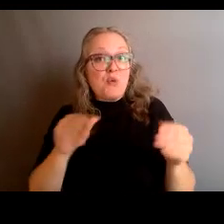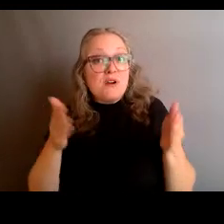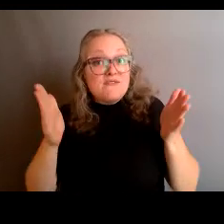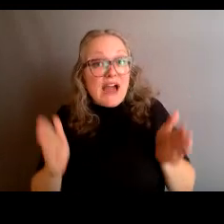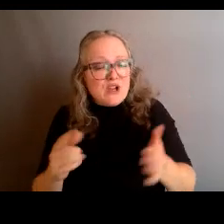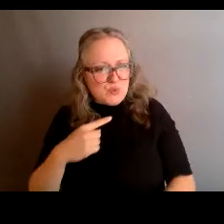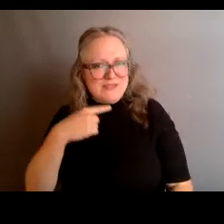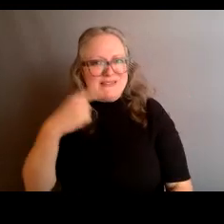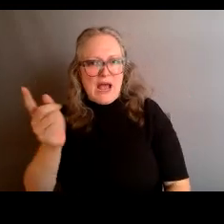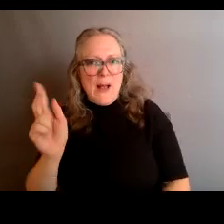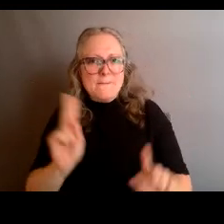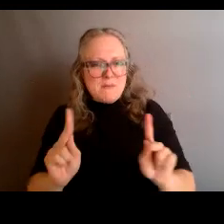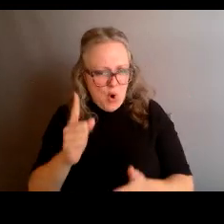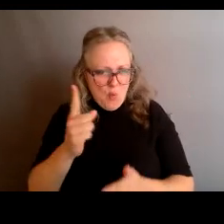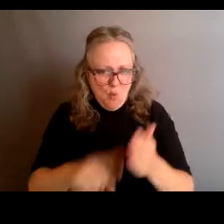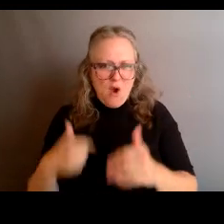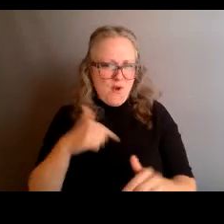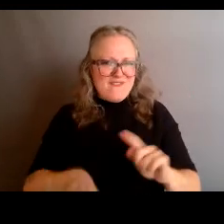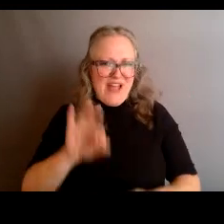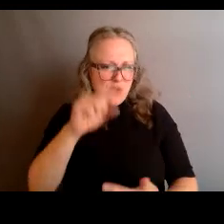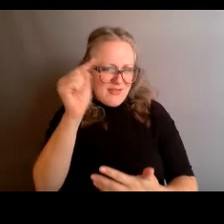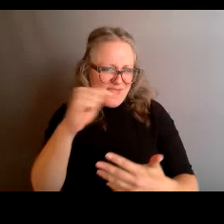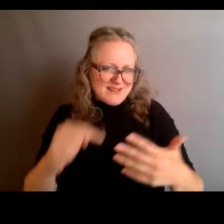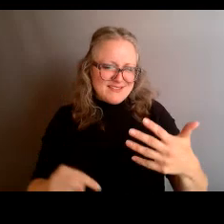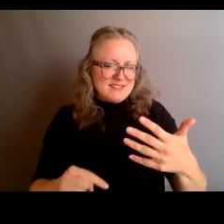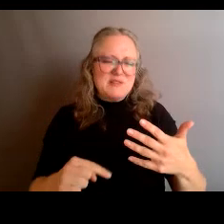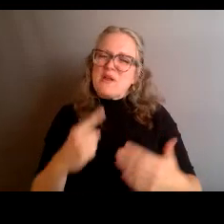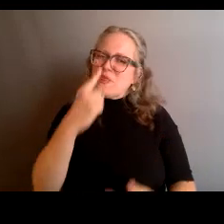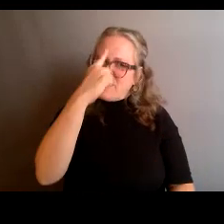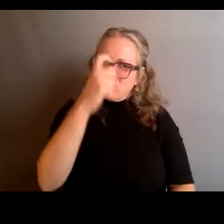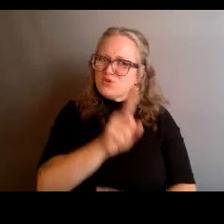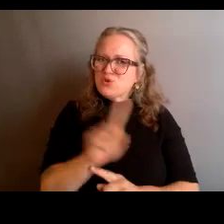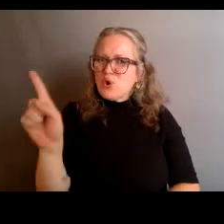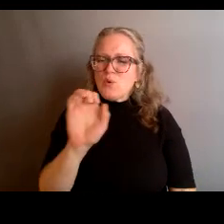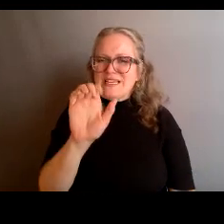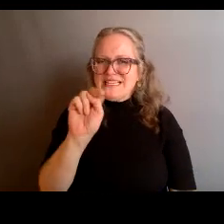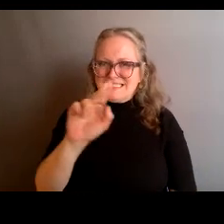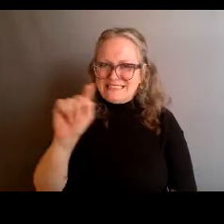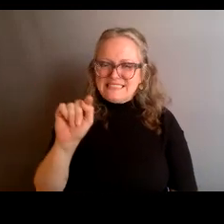found and we really think that you should see an ENT or follow up with this provider. And